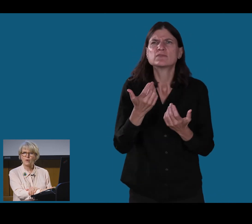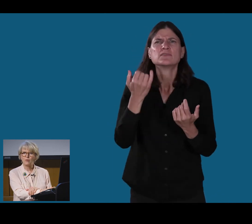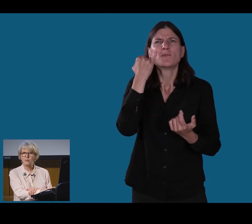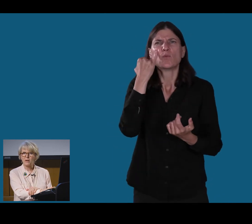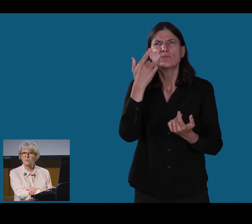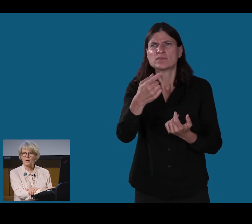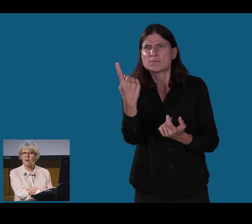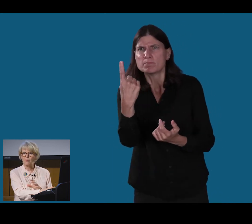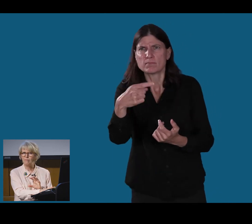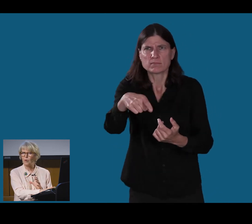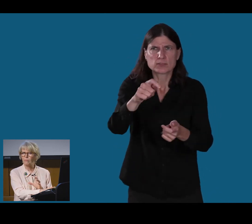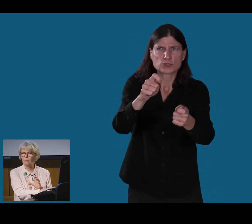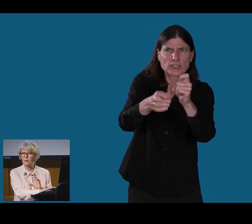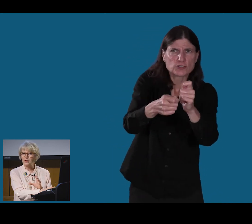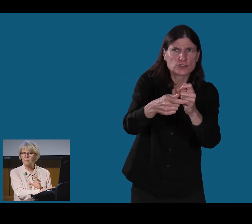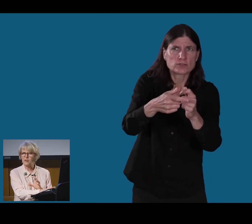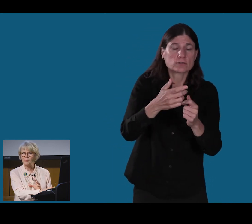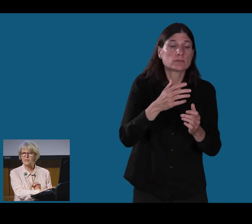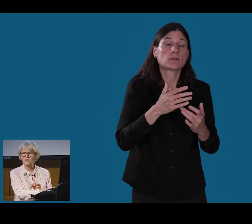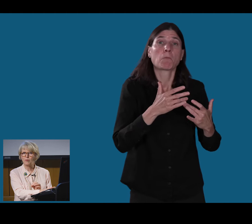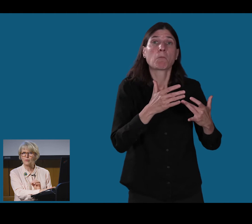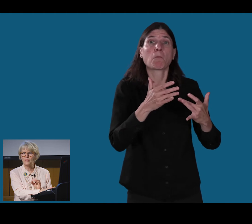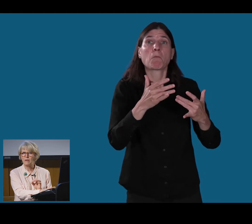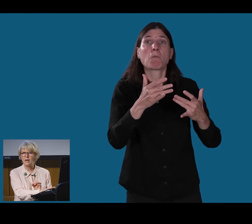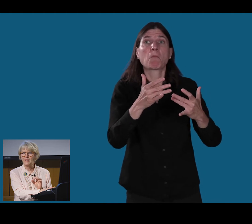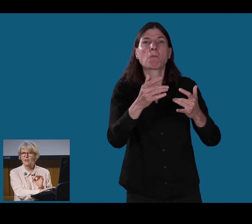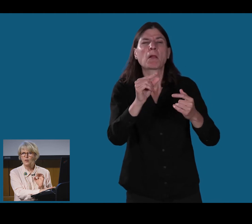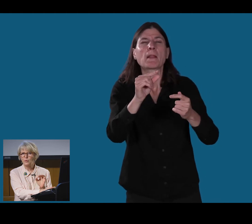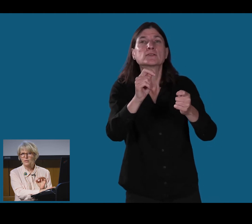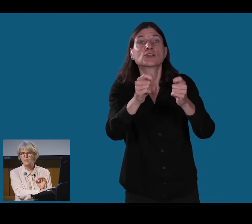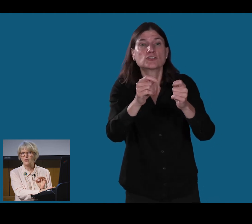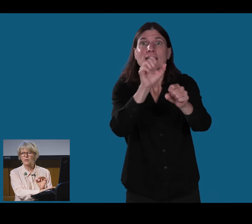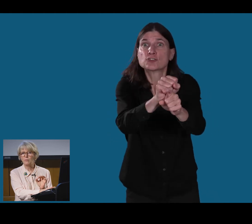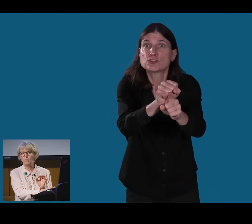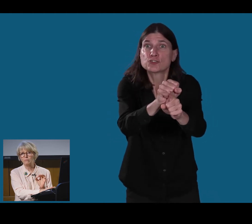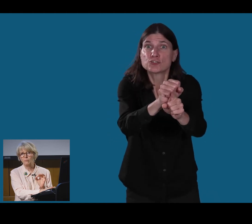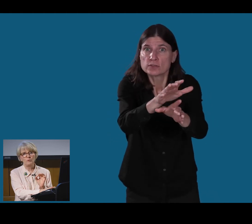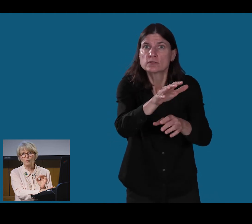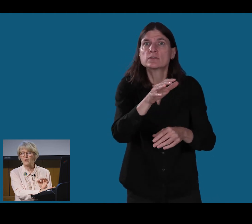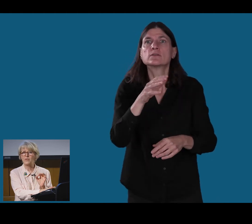so sometimes we have more blunt measurements that are really not tuned in to the nuances